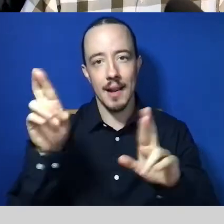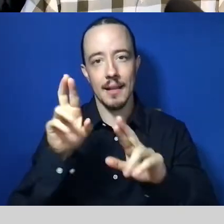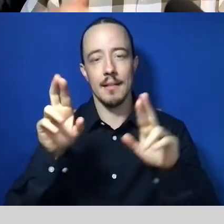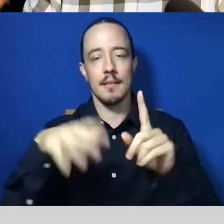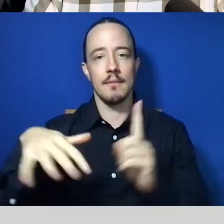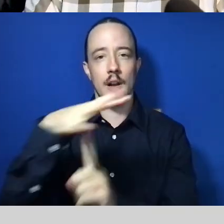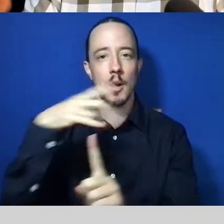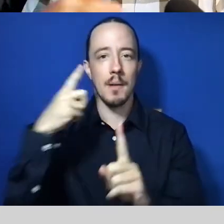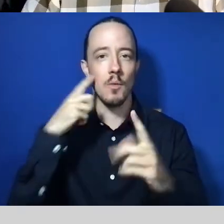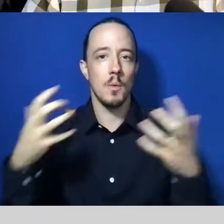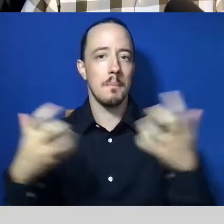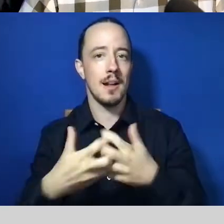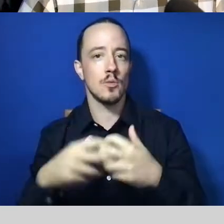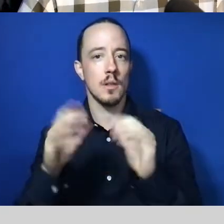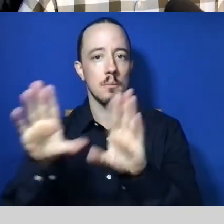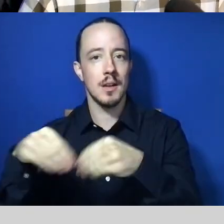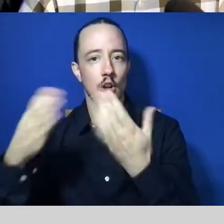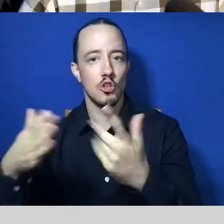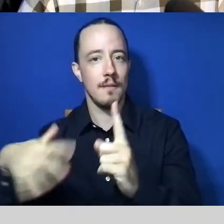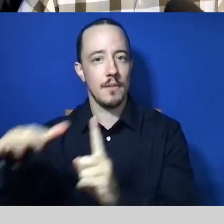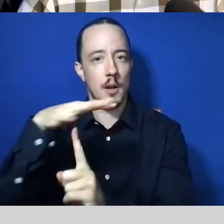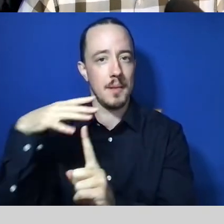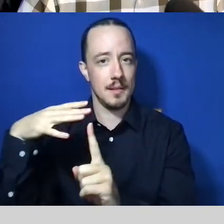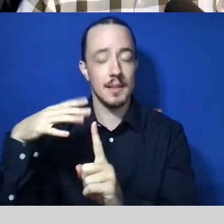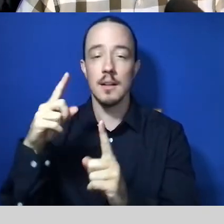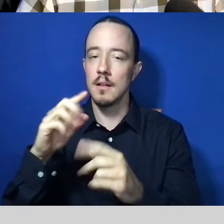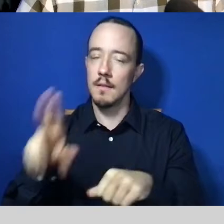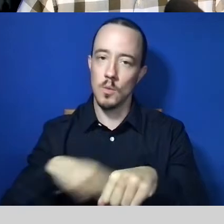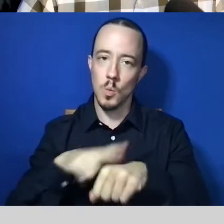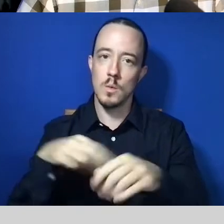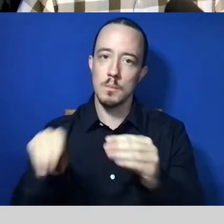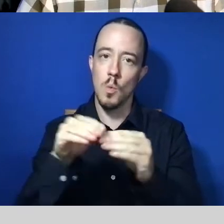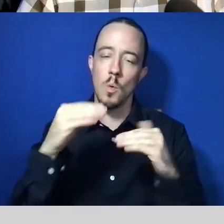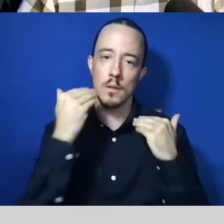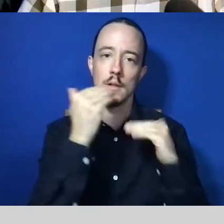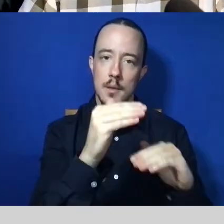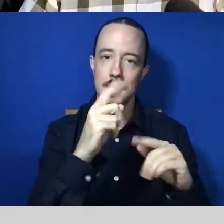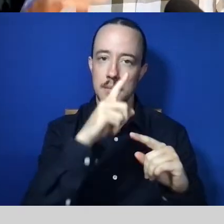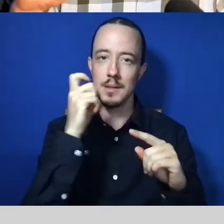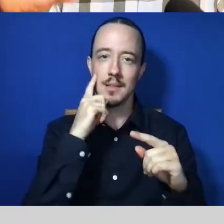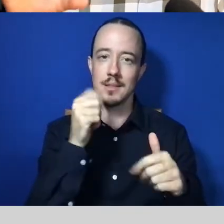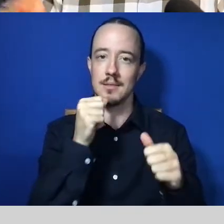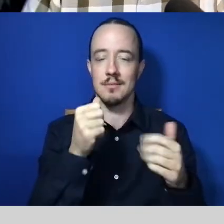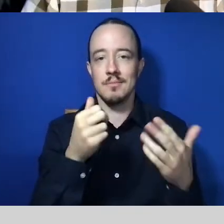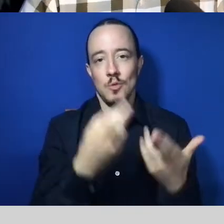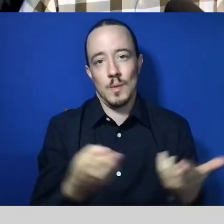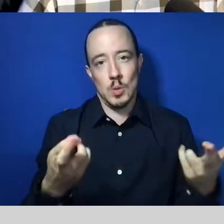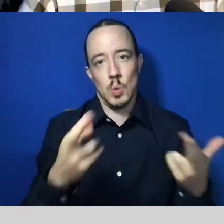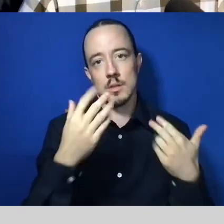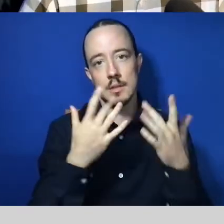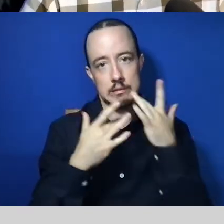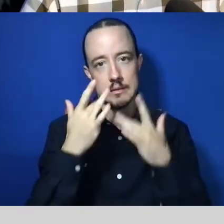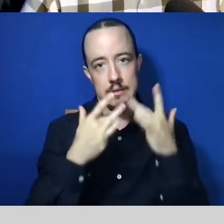I'll be at maybe a scaled back a resource level so it doesn't cost as much to run. That's all controlled from the Terraform standpoint.